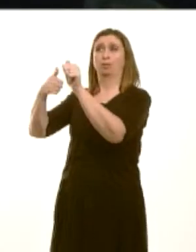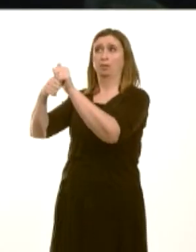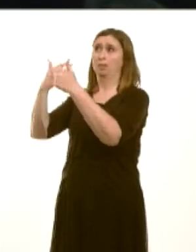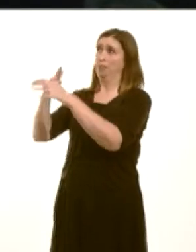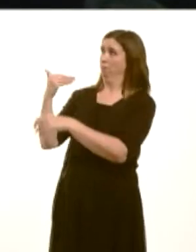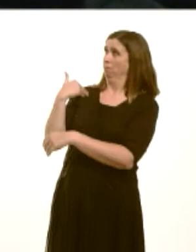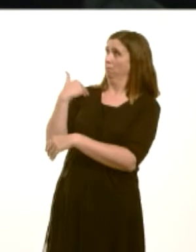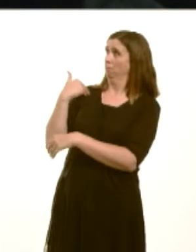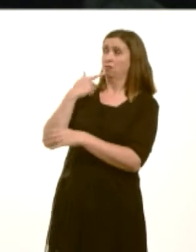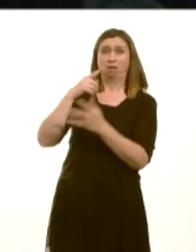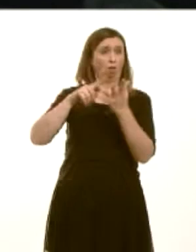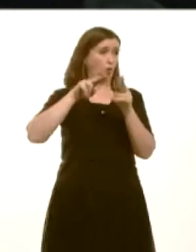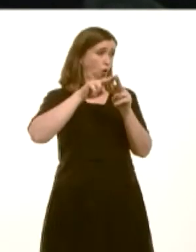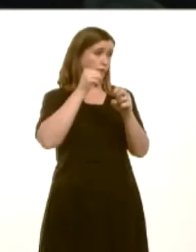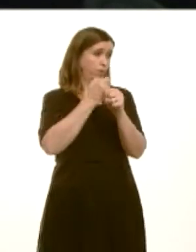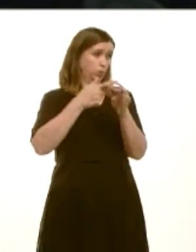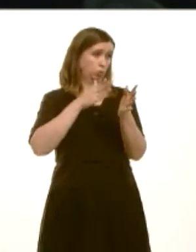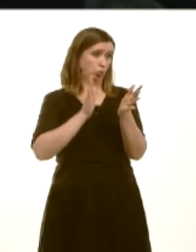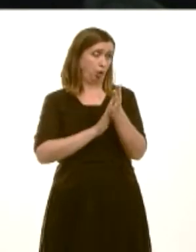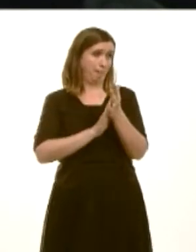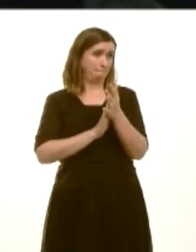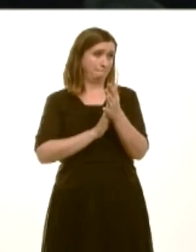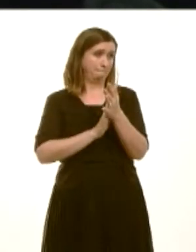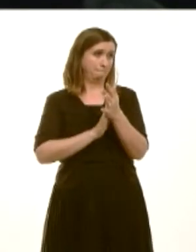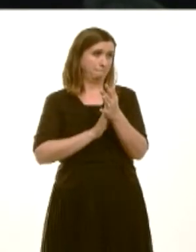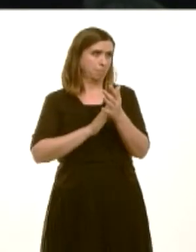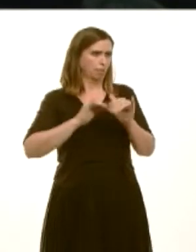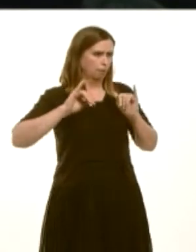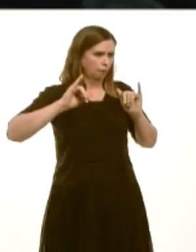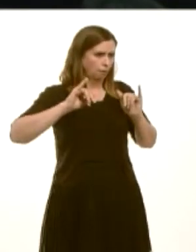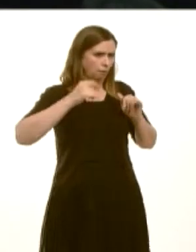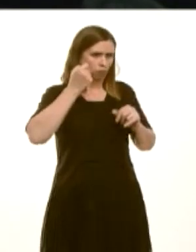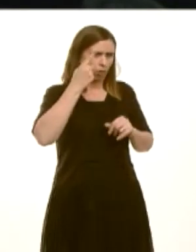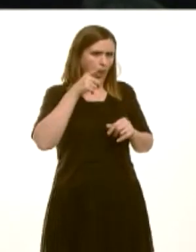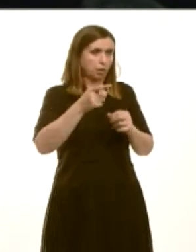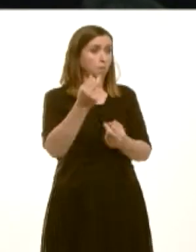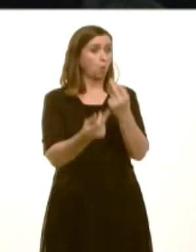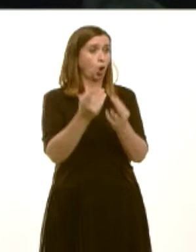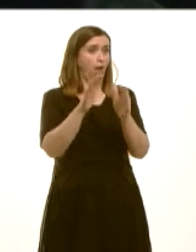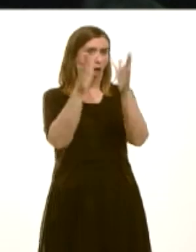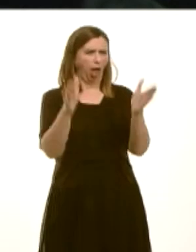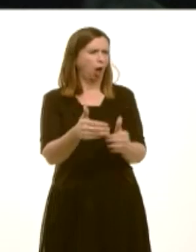recently withdrawn a boiler that was previously accredited for the renewable heat incentive